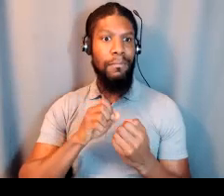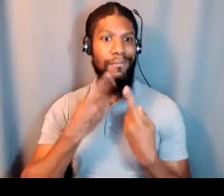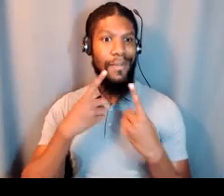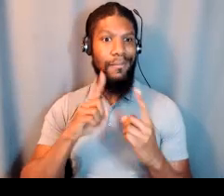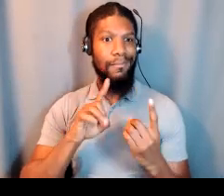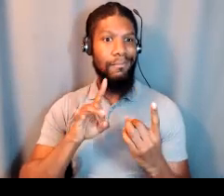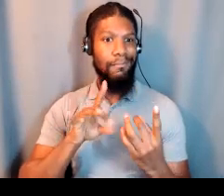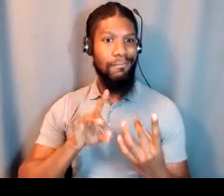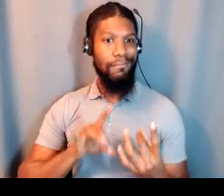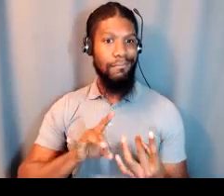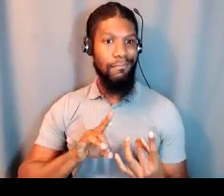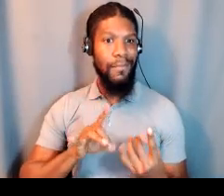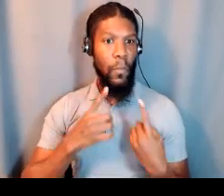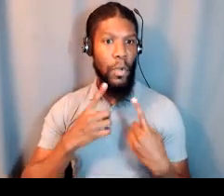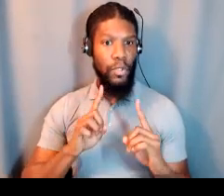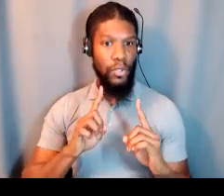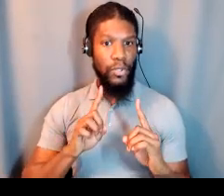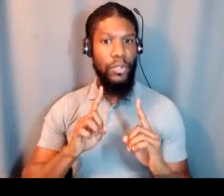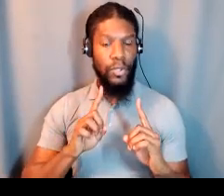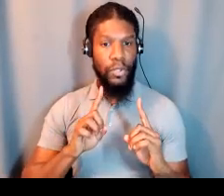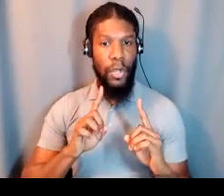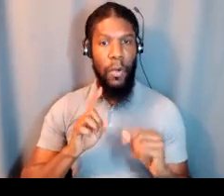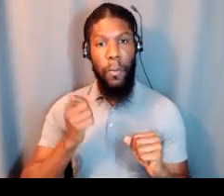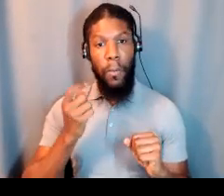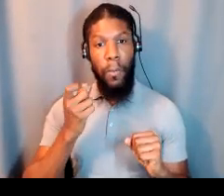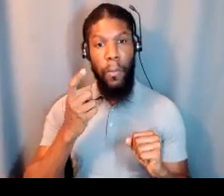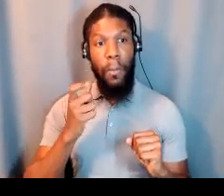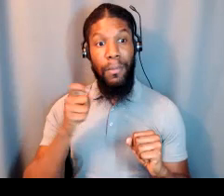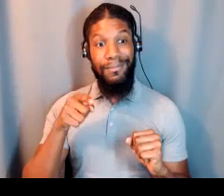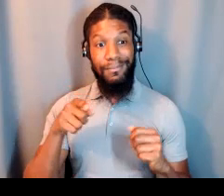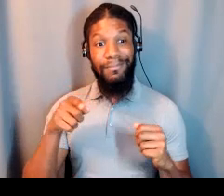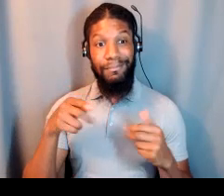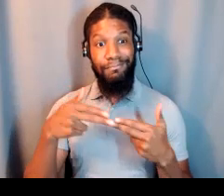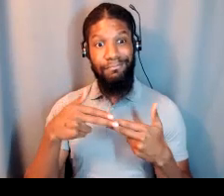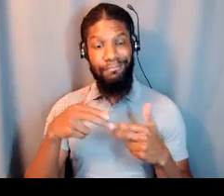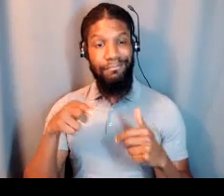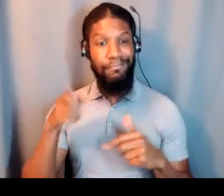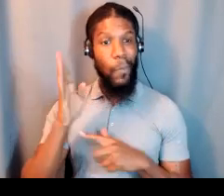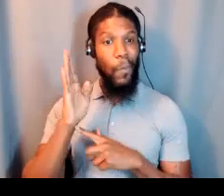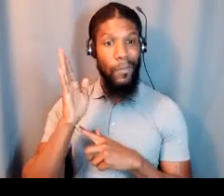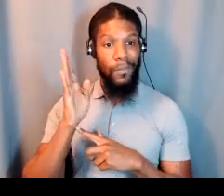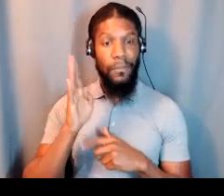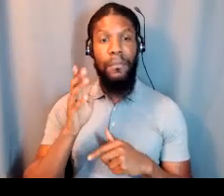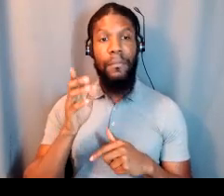racist or antiracist effects. While beyond the scope of this presentation, I ll discuss the importance of something like training near the end.